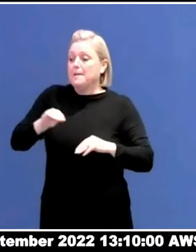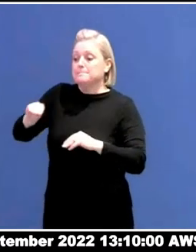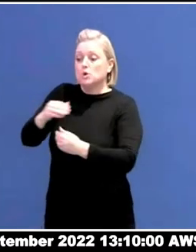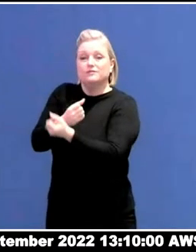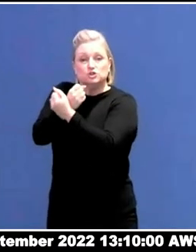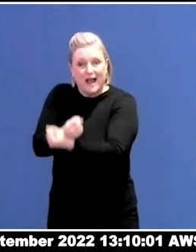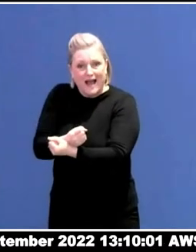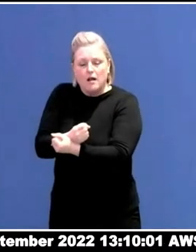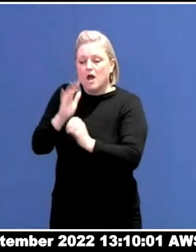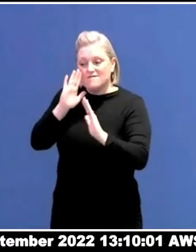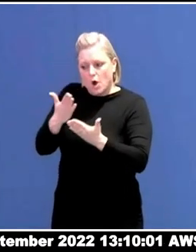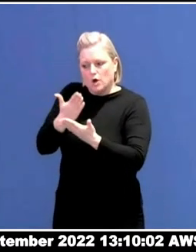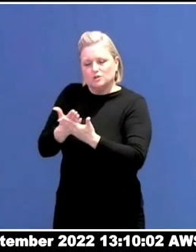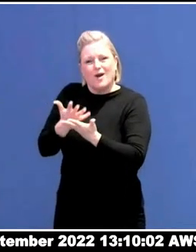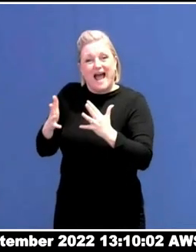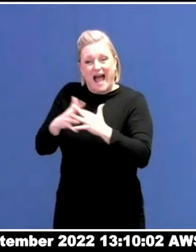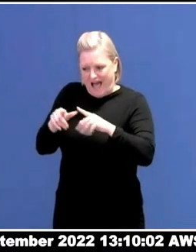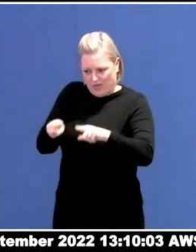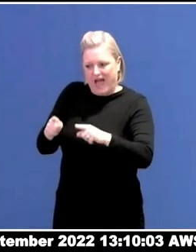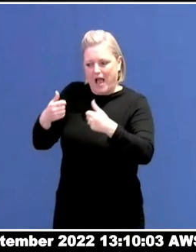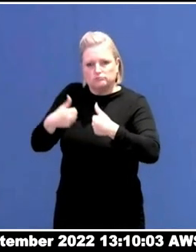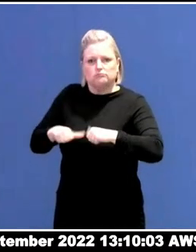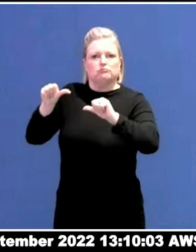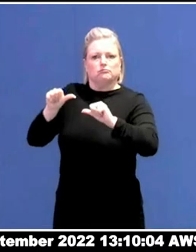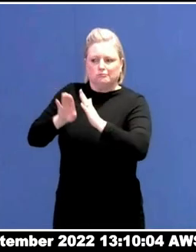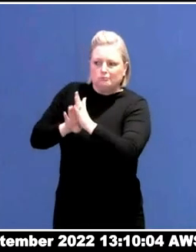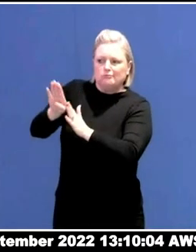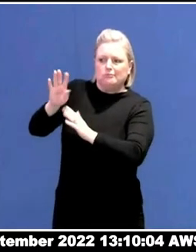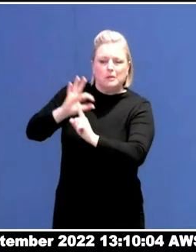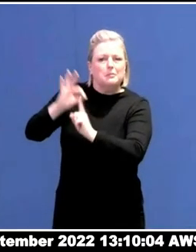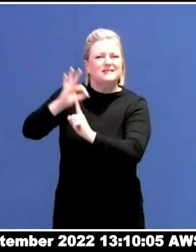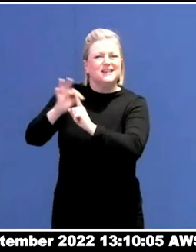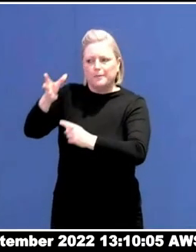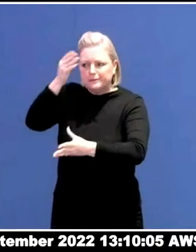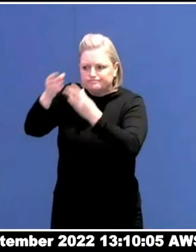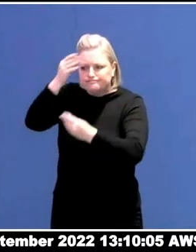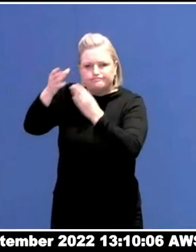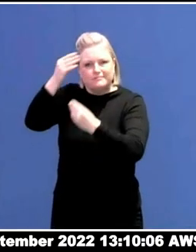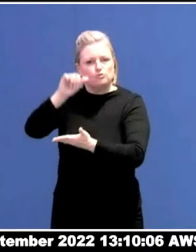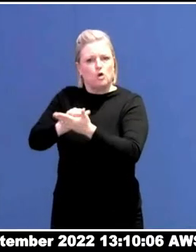again. Unfortunately, in practice, there is no country in the world that I know of where